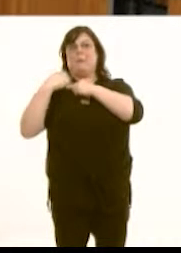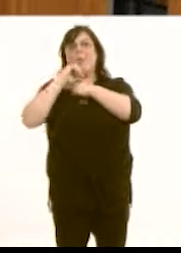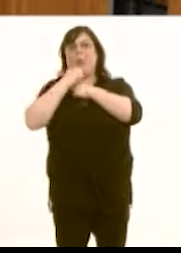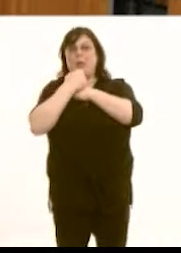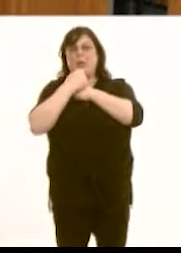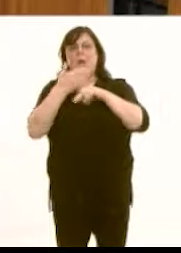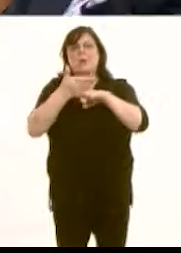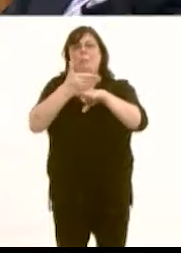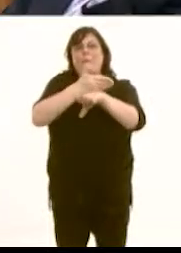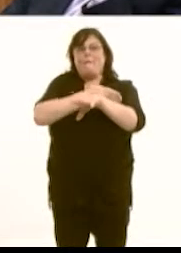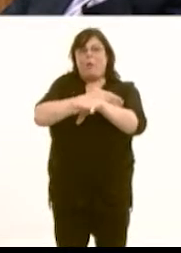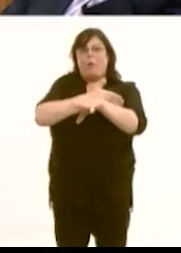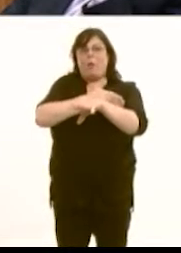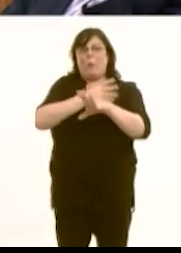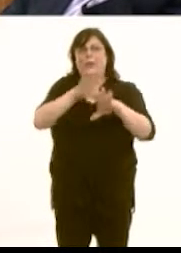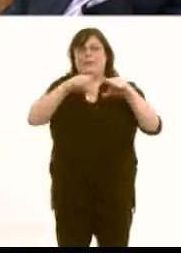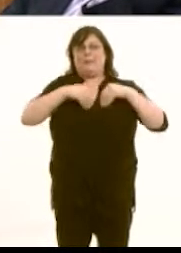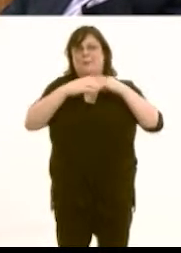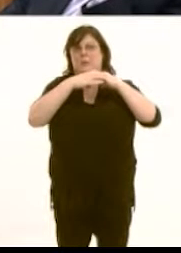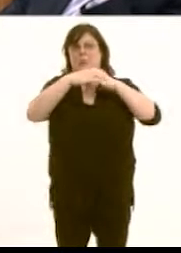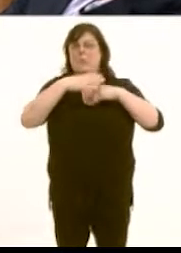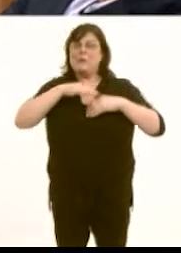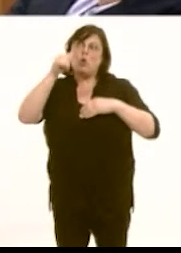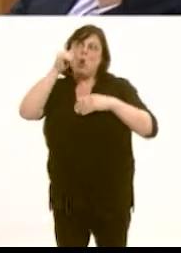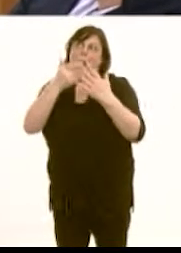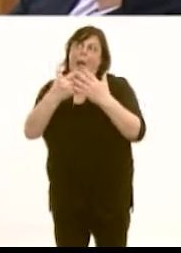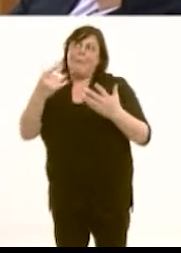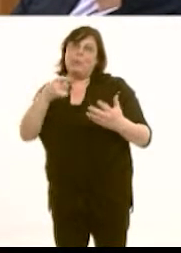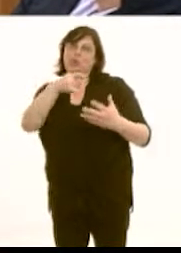As soon as that figure is available to us, then, of course, itíll be possible to give